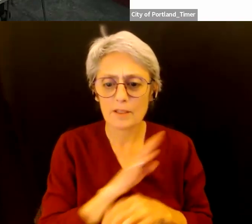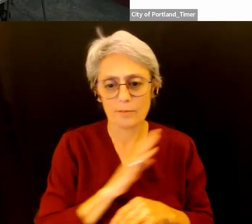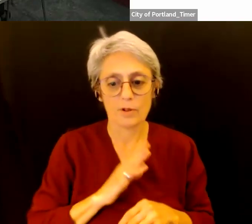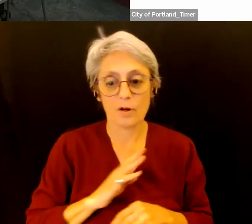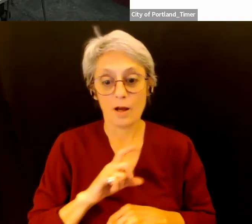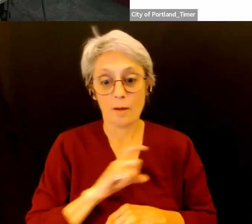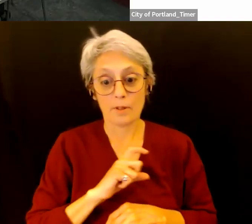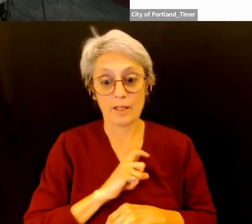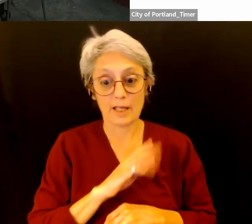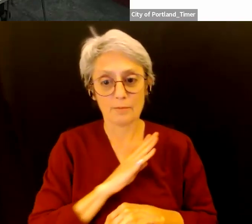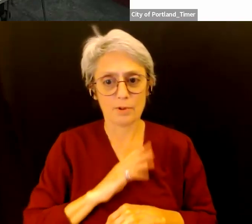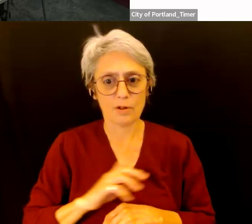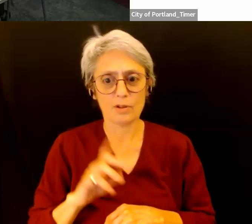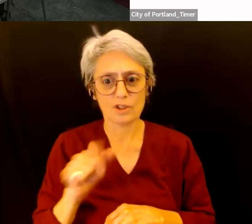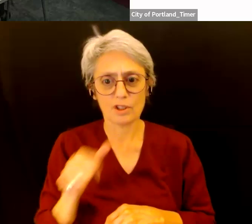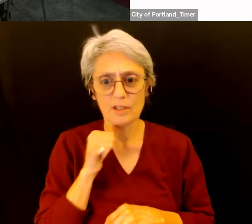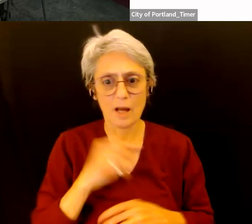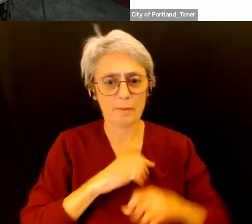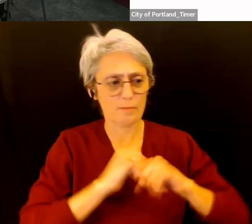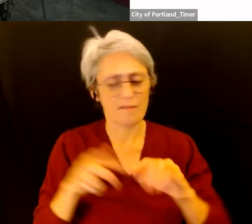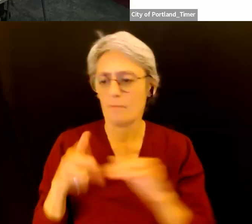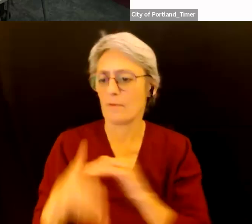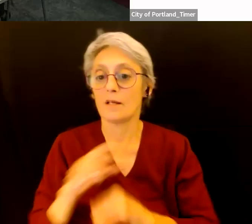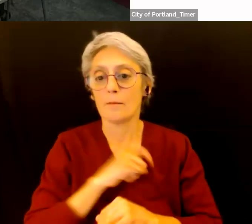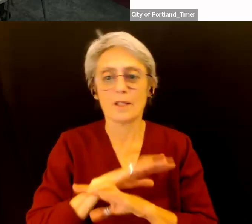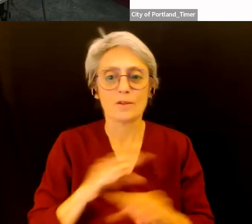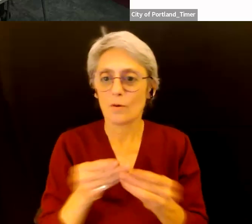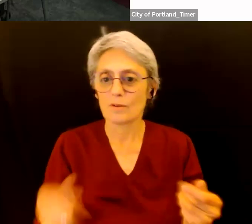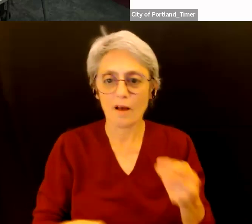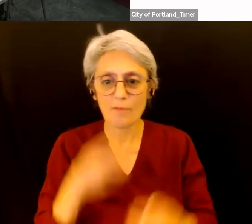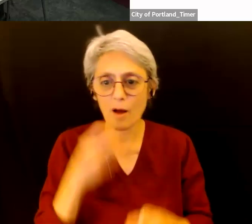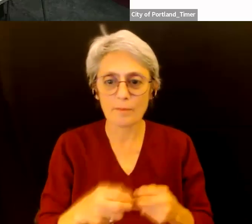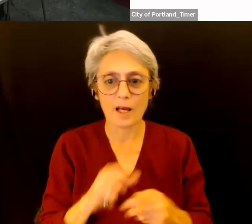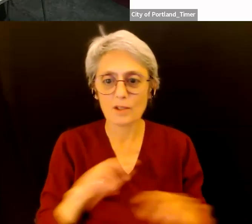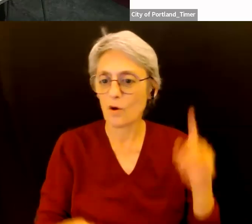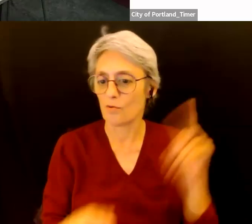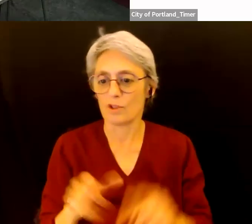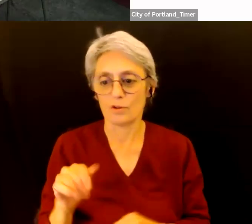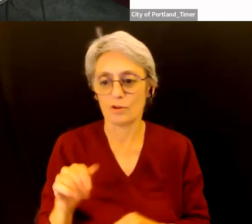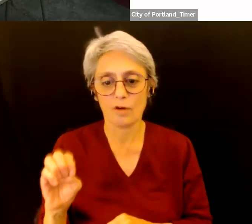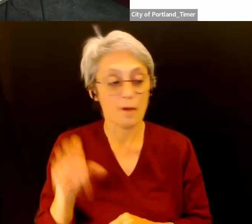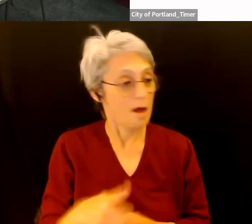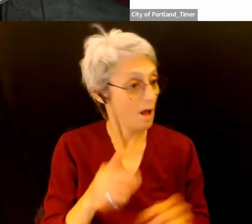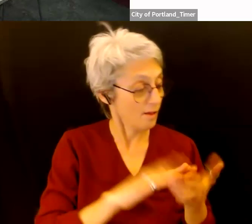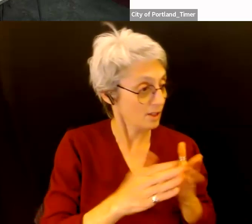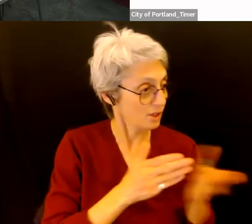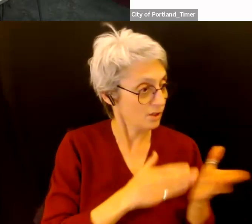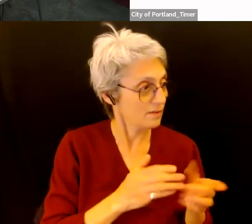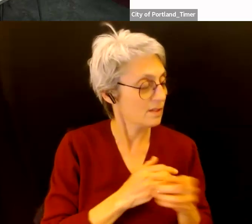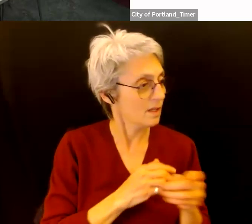The police do not solve problems or reduce crime, unlike other city services. They handle the problems after they occur.